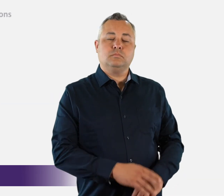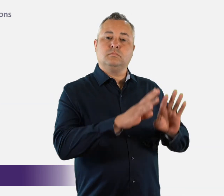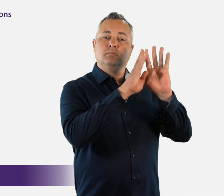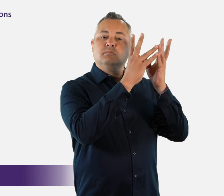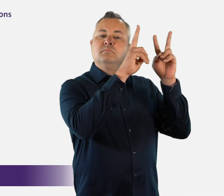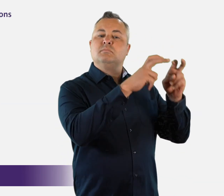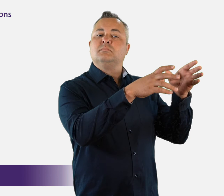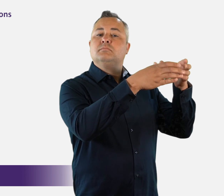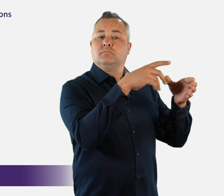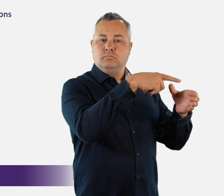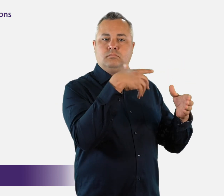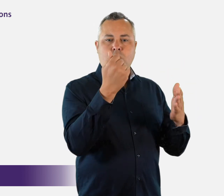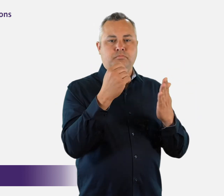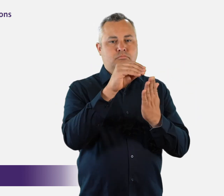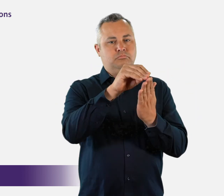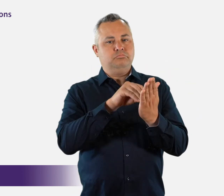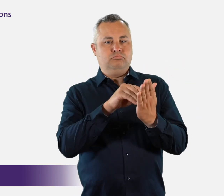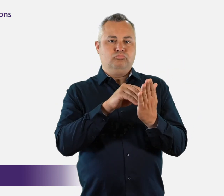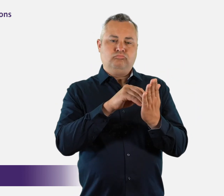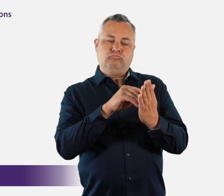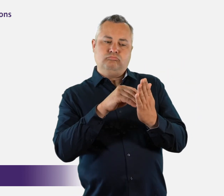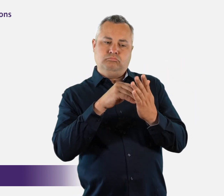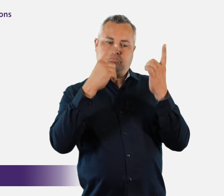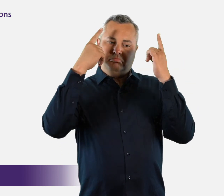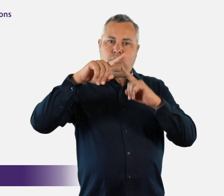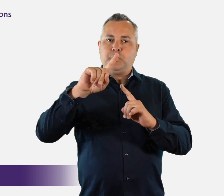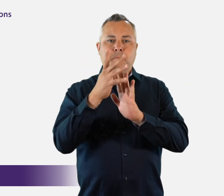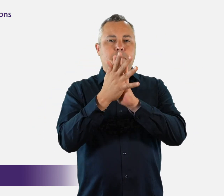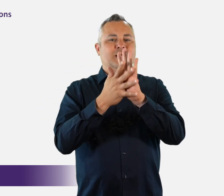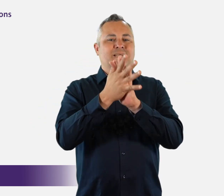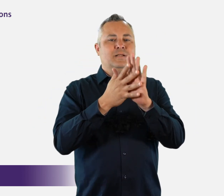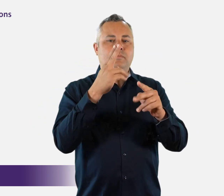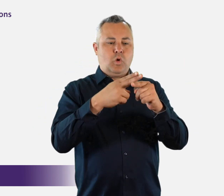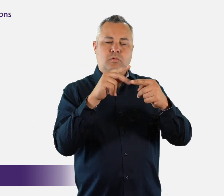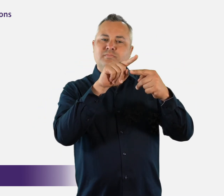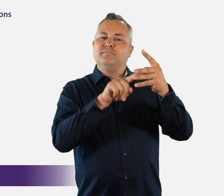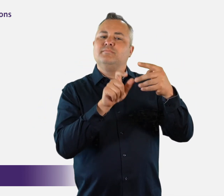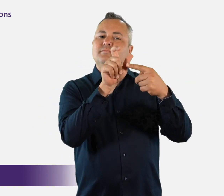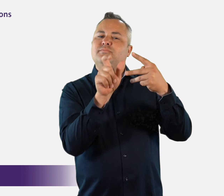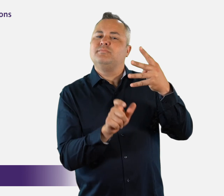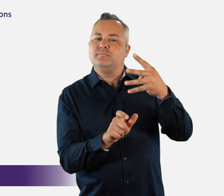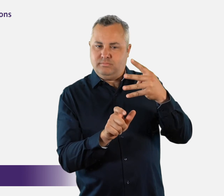The Royal Commission has provisionally defined key terms as follows: